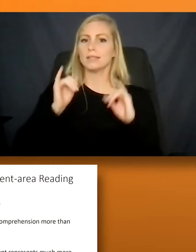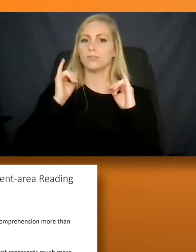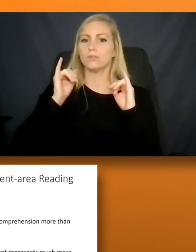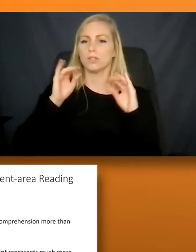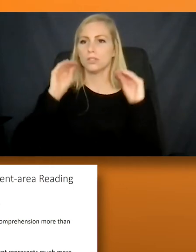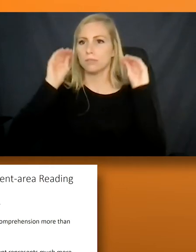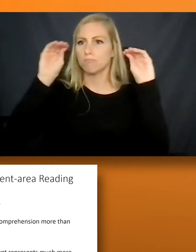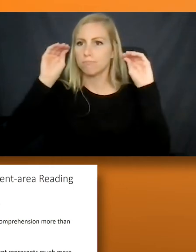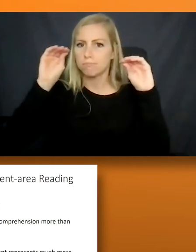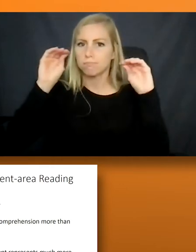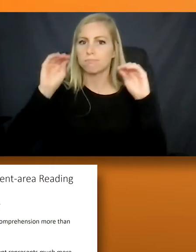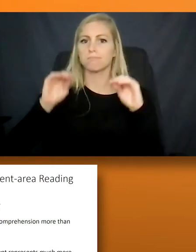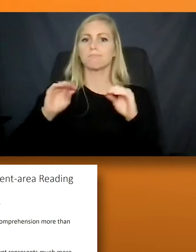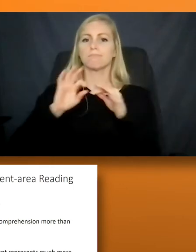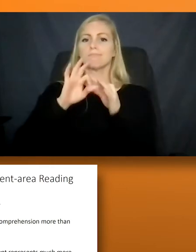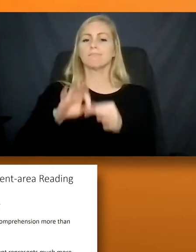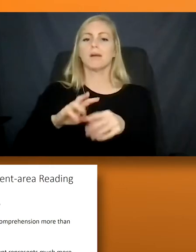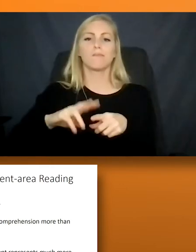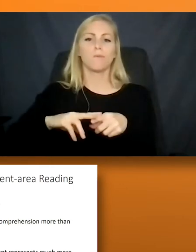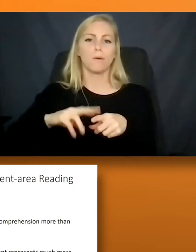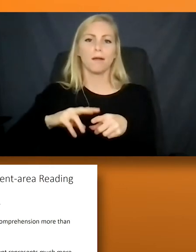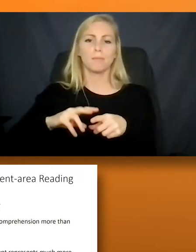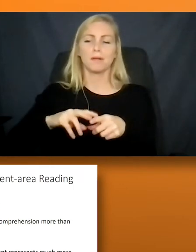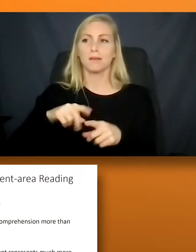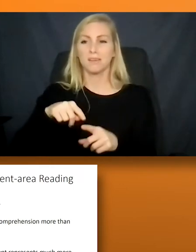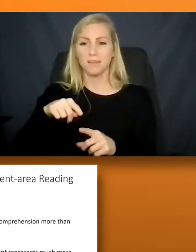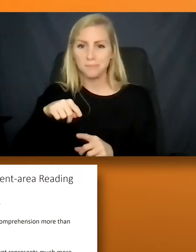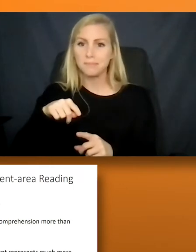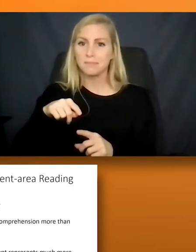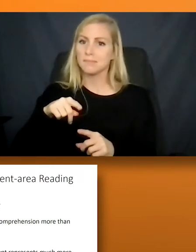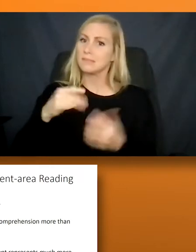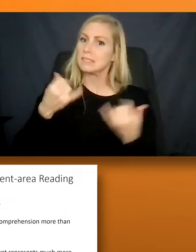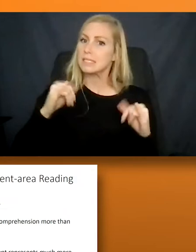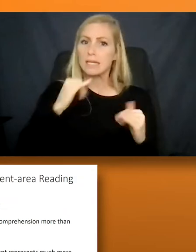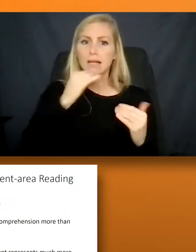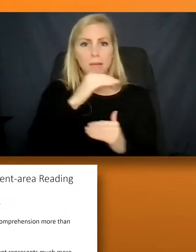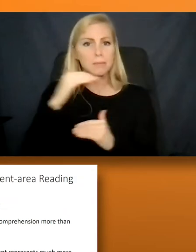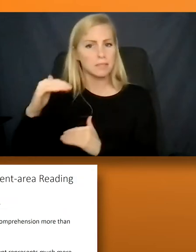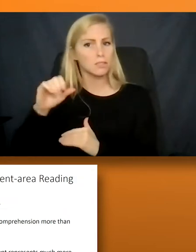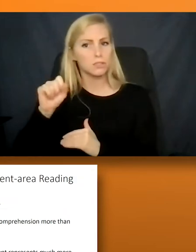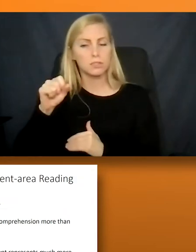is direct instruction on vocabulary. And we do know that even that has limitations